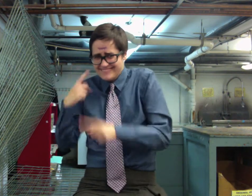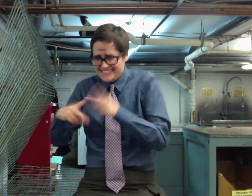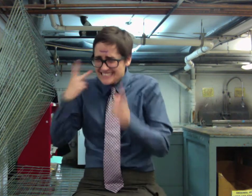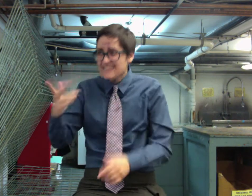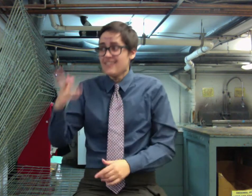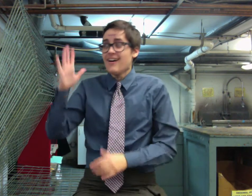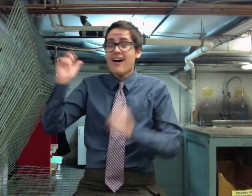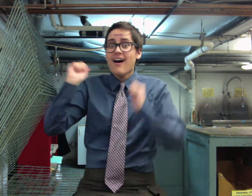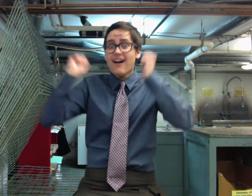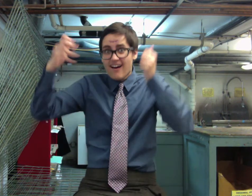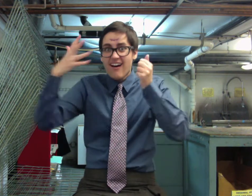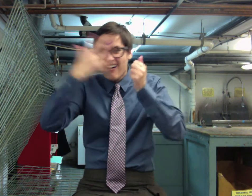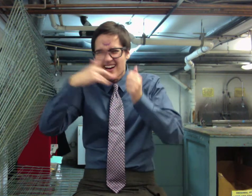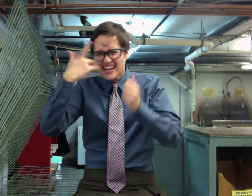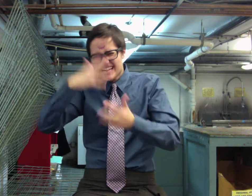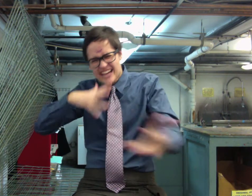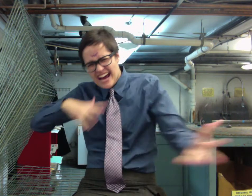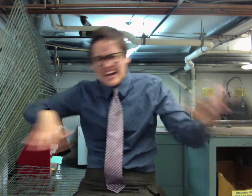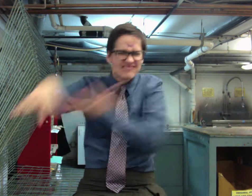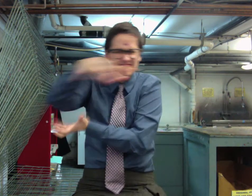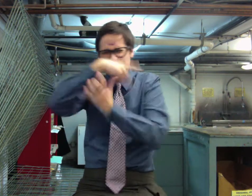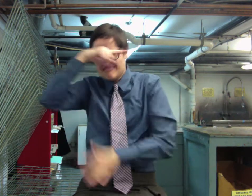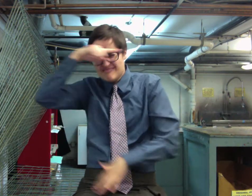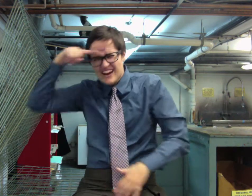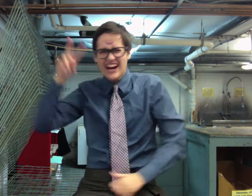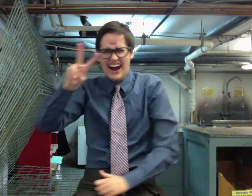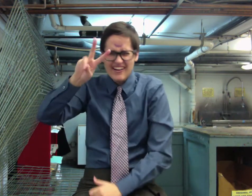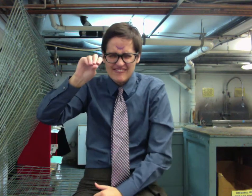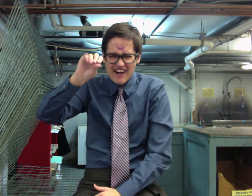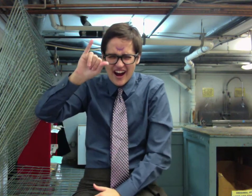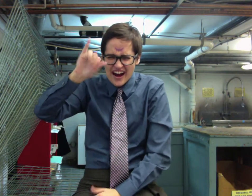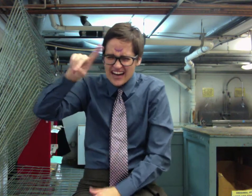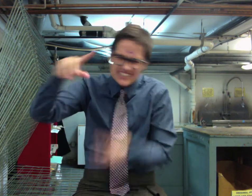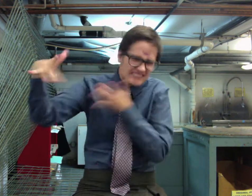to determine under these robes, and the face is entirely hidden in shadow as